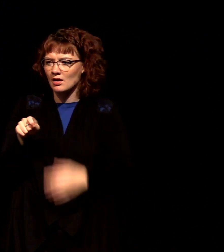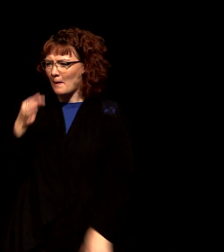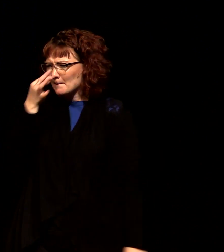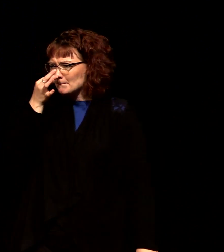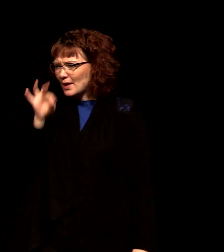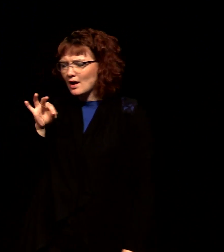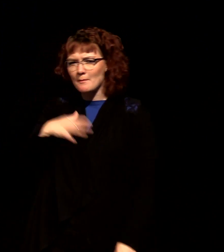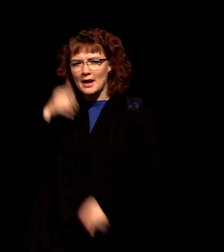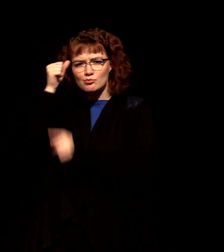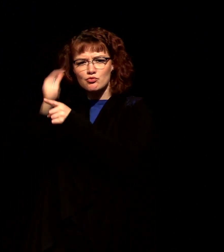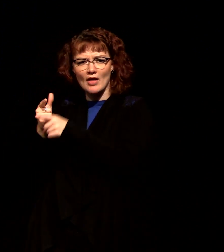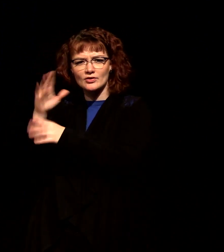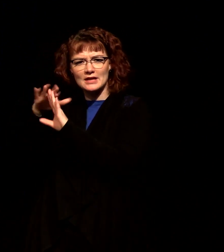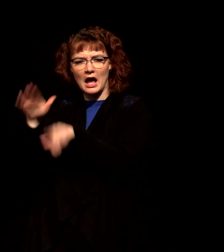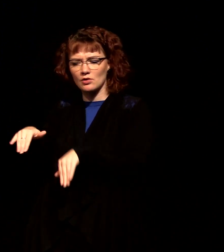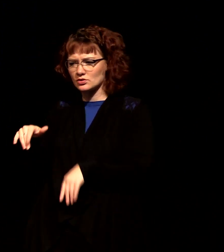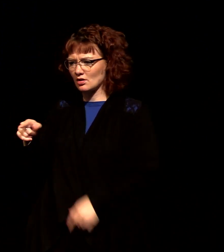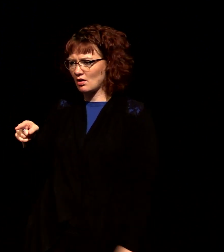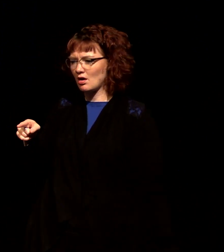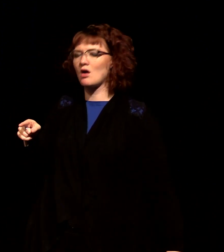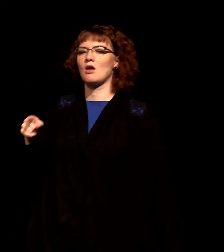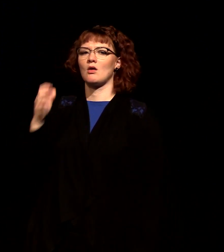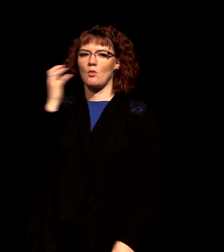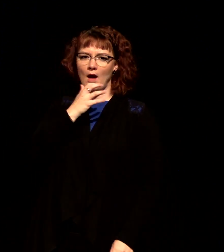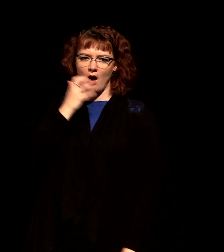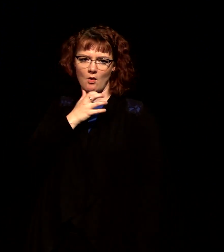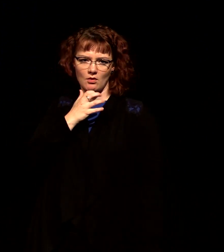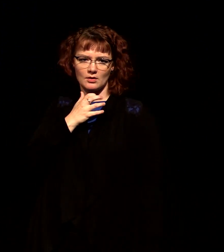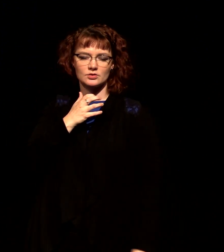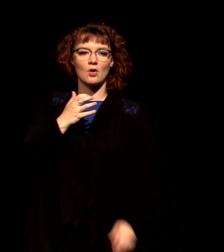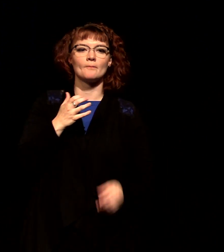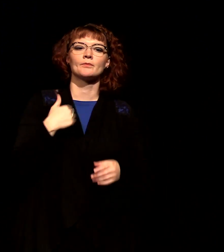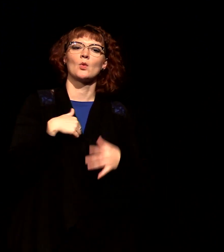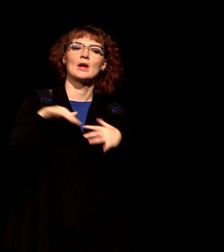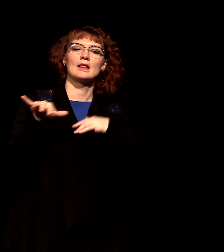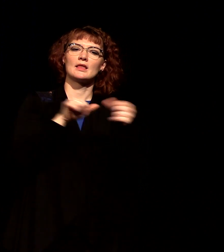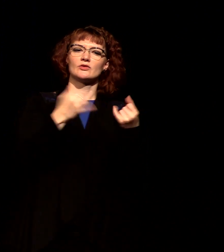leave this place together this morning, I want you to think